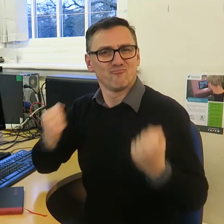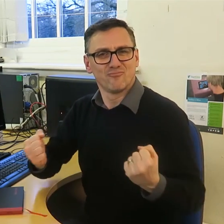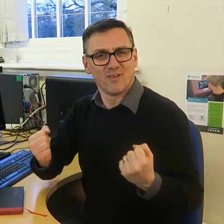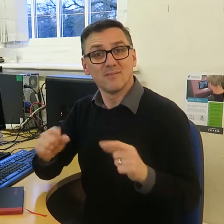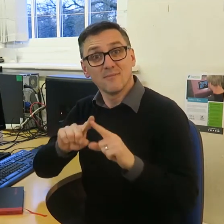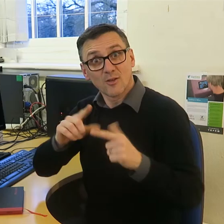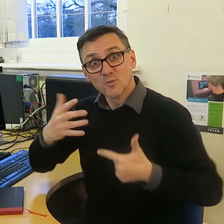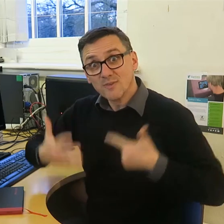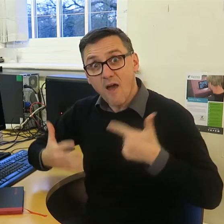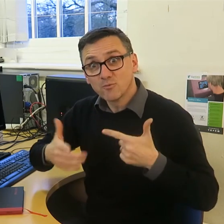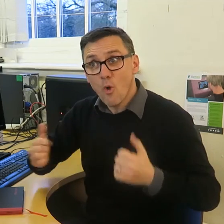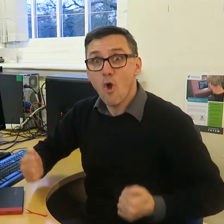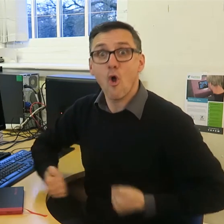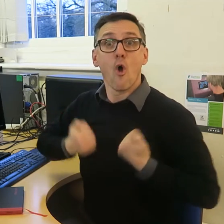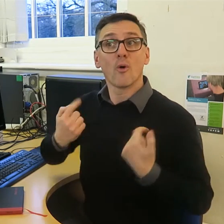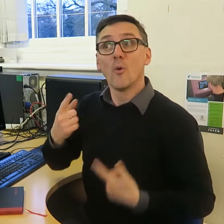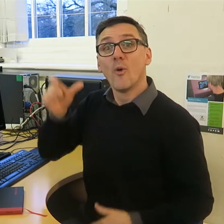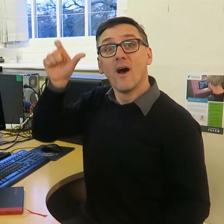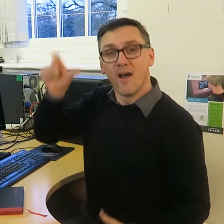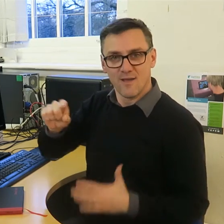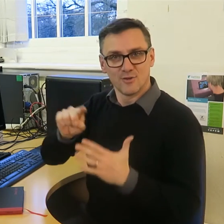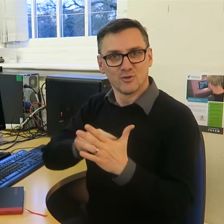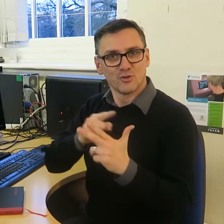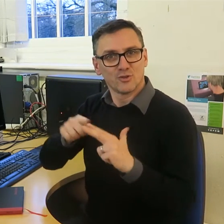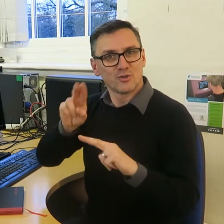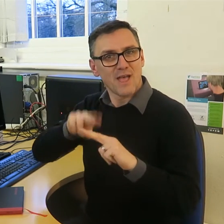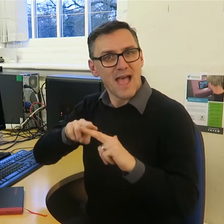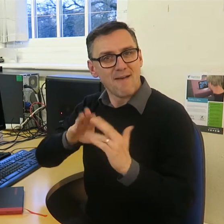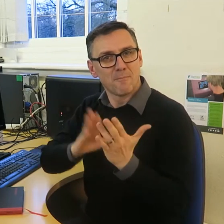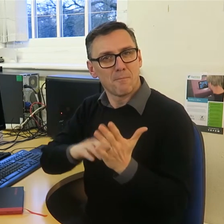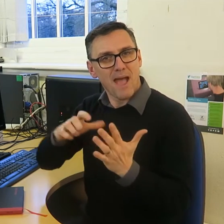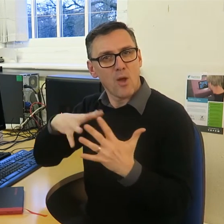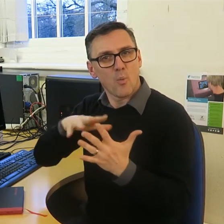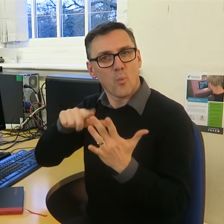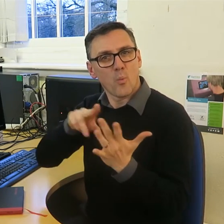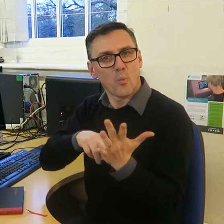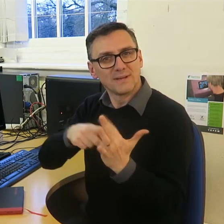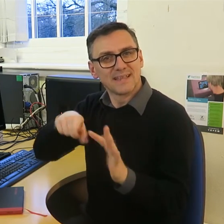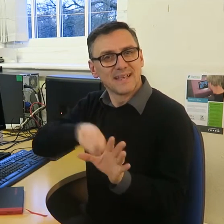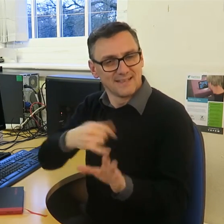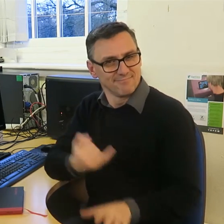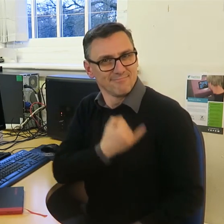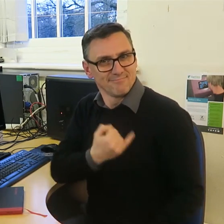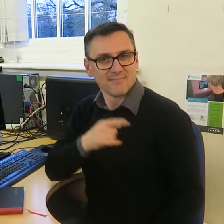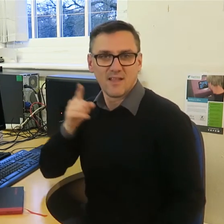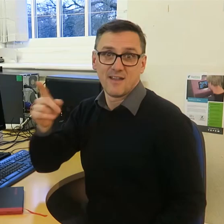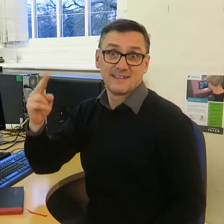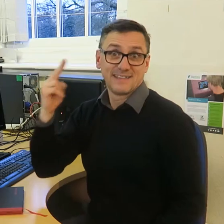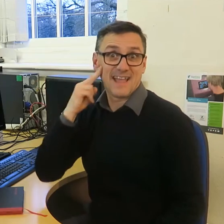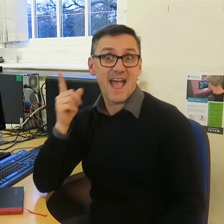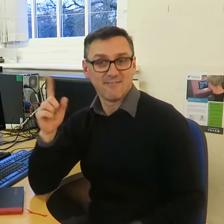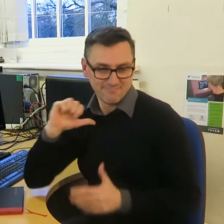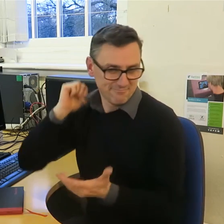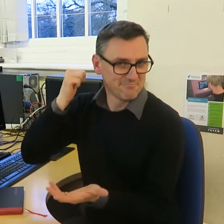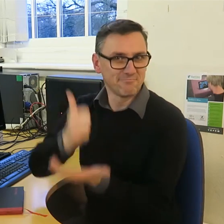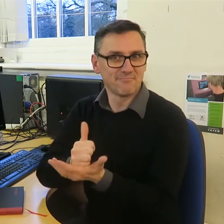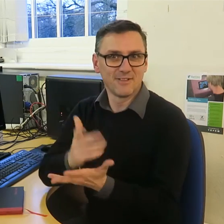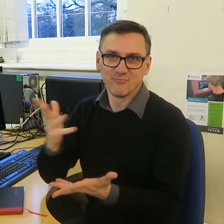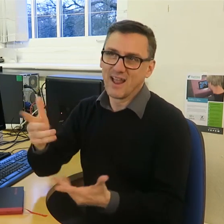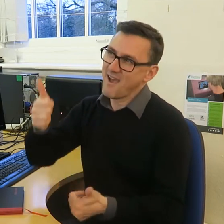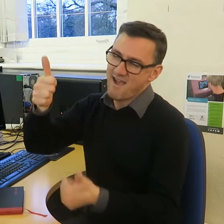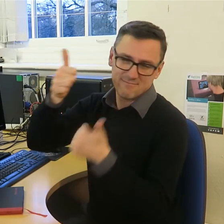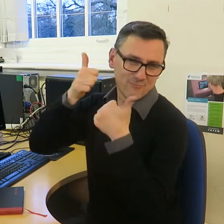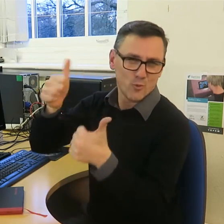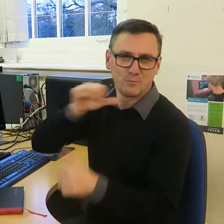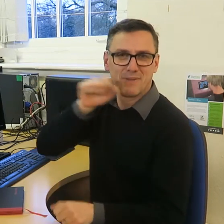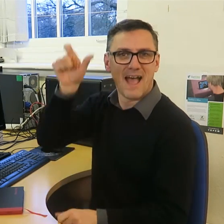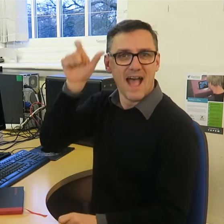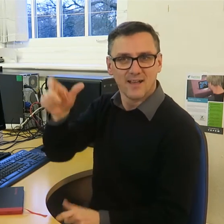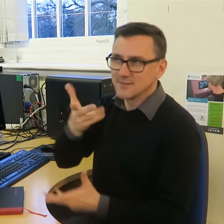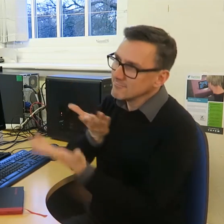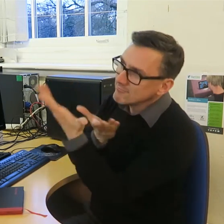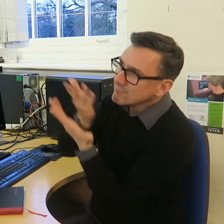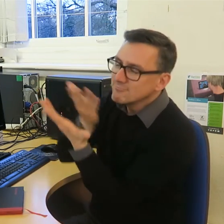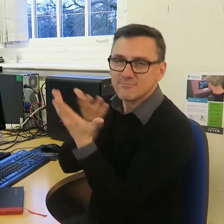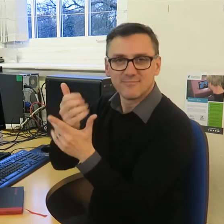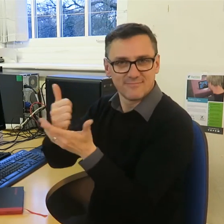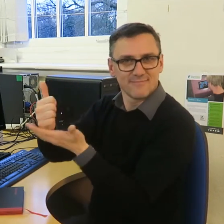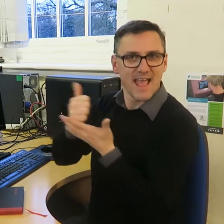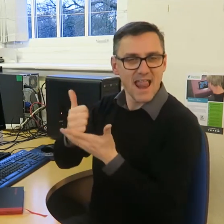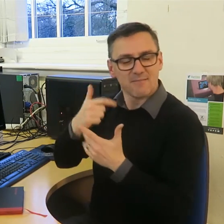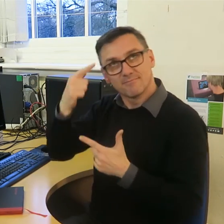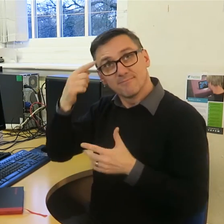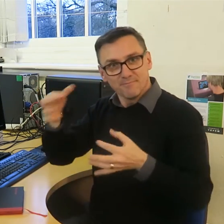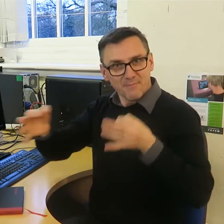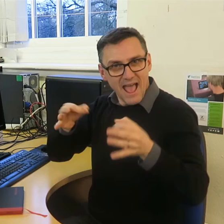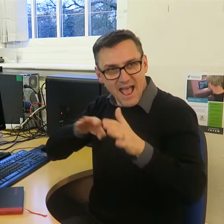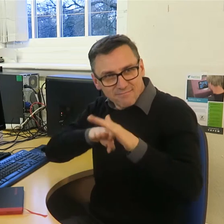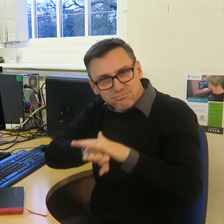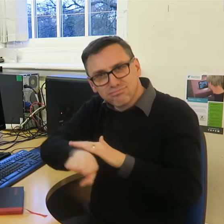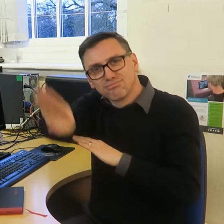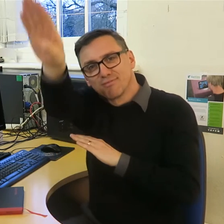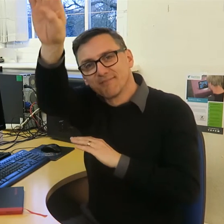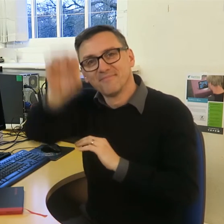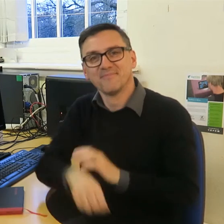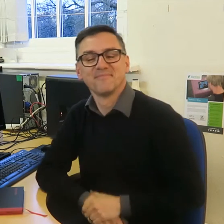The owner of SignVideo is Jeff WcWhinney. Jeff founded the company and he has the strategic role of taking SignVideo into the future. Thank you!